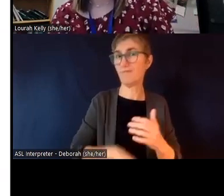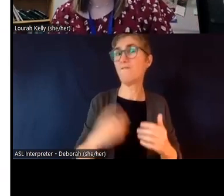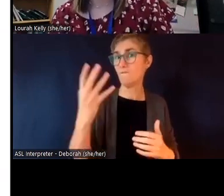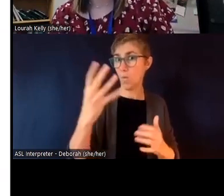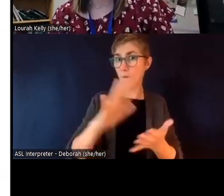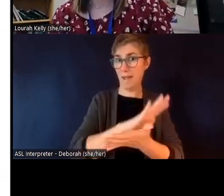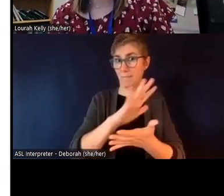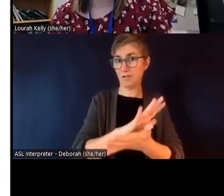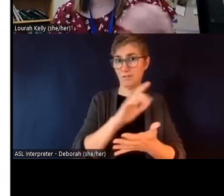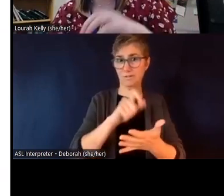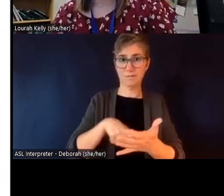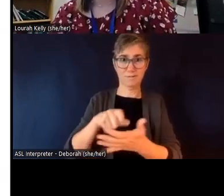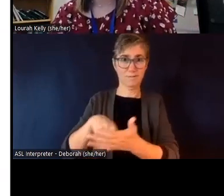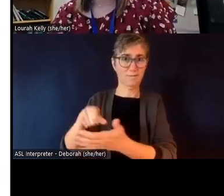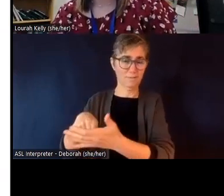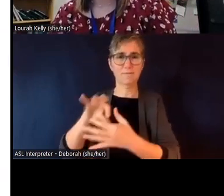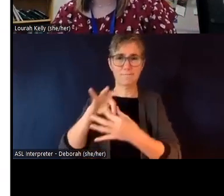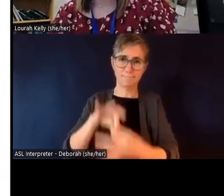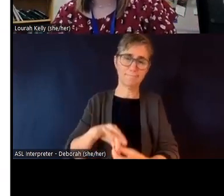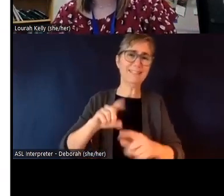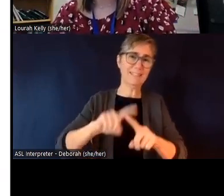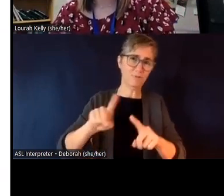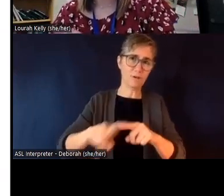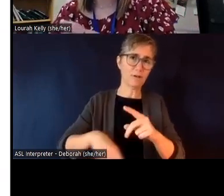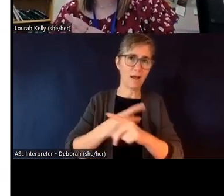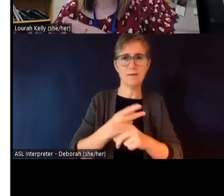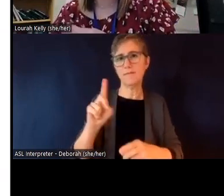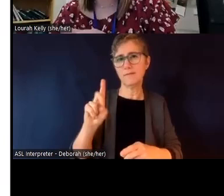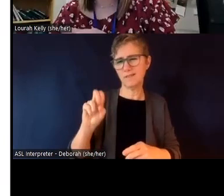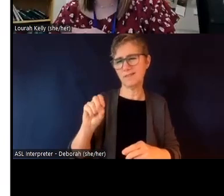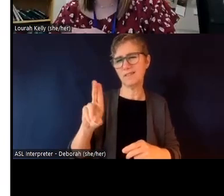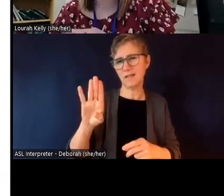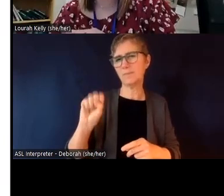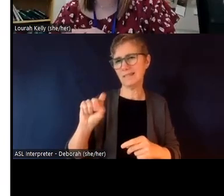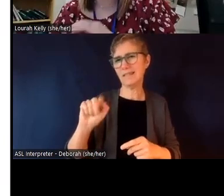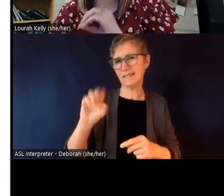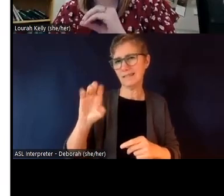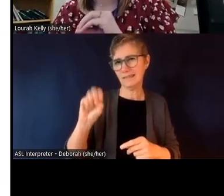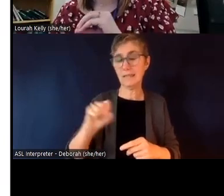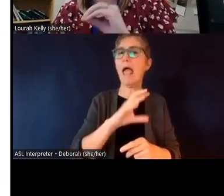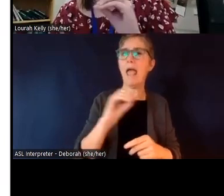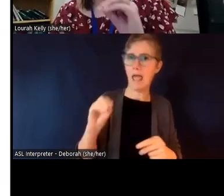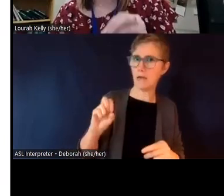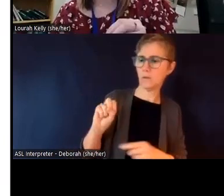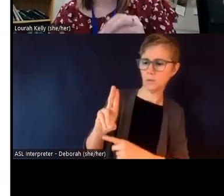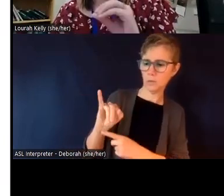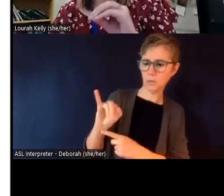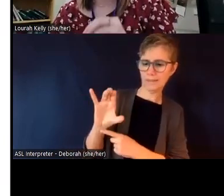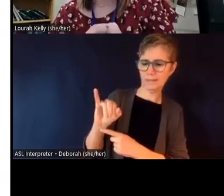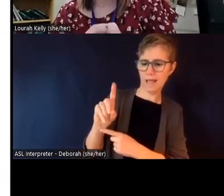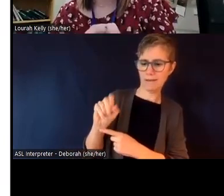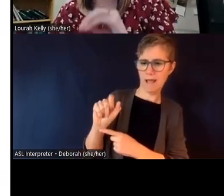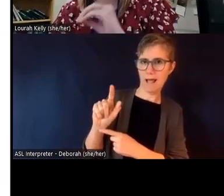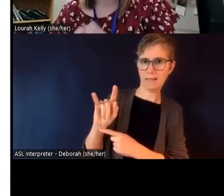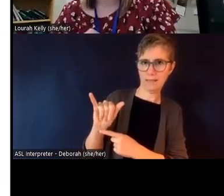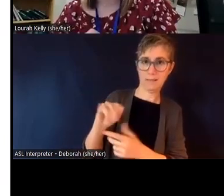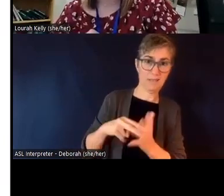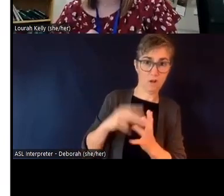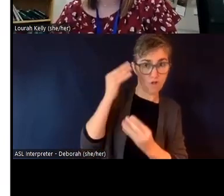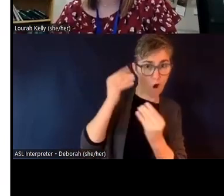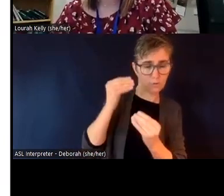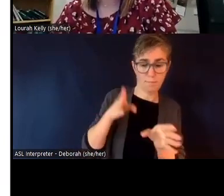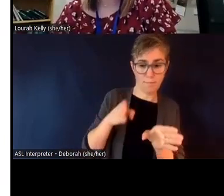substances and suicidality. By suicidality I mean suicidal thoughts, plans, and attempts.